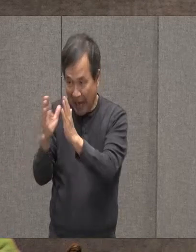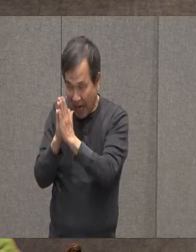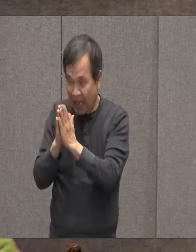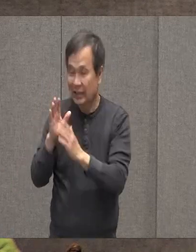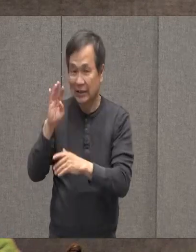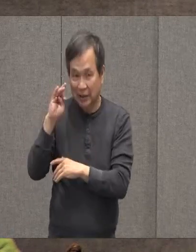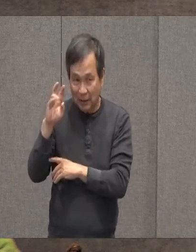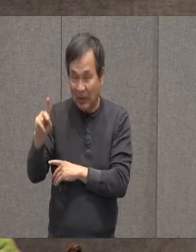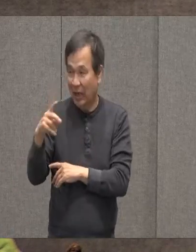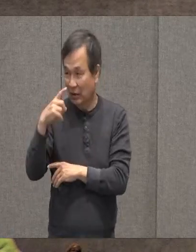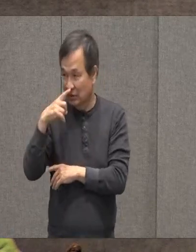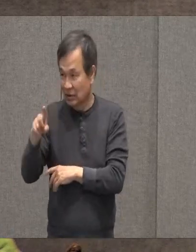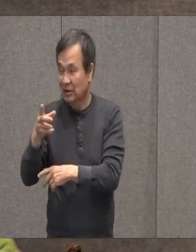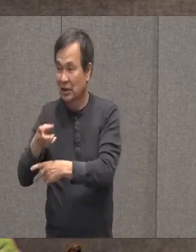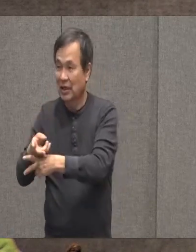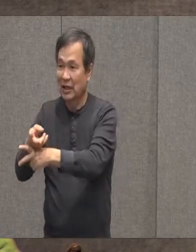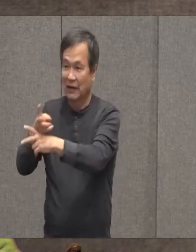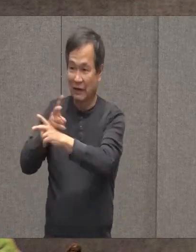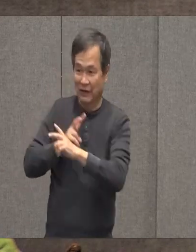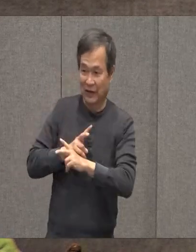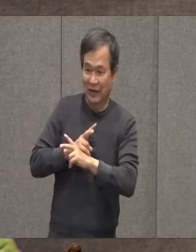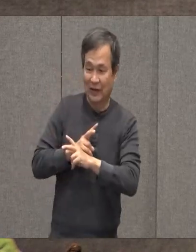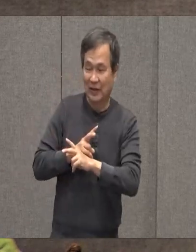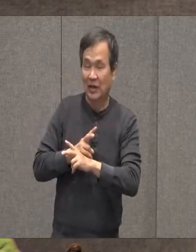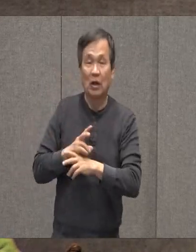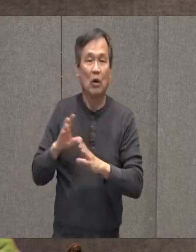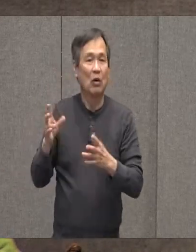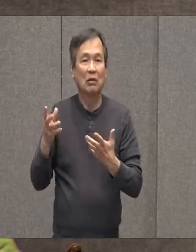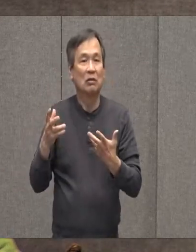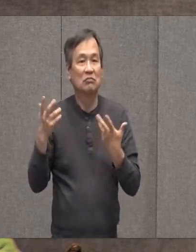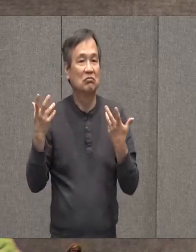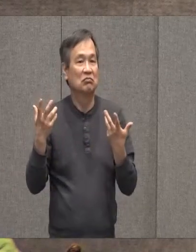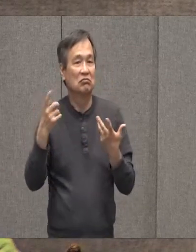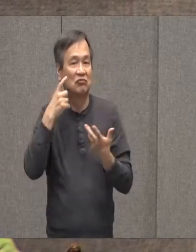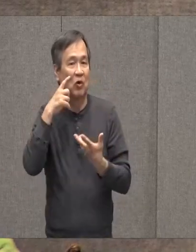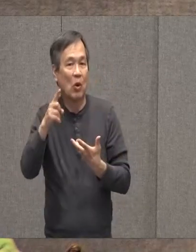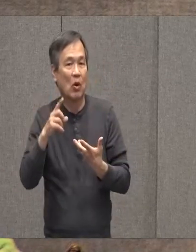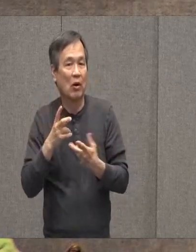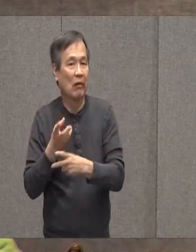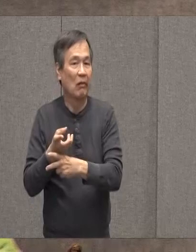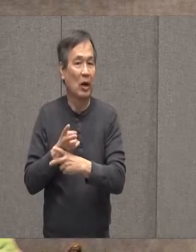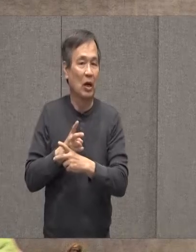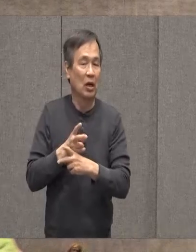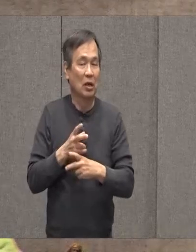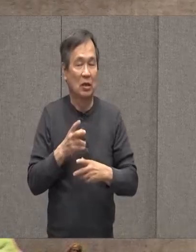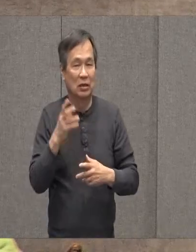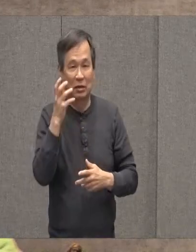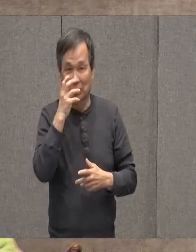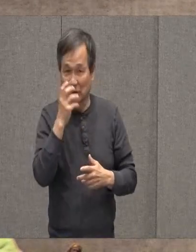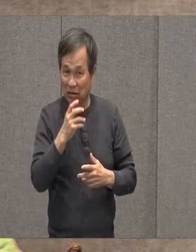to loan us the rest or let us borrow it. That's pretty amazing too,